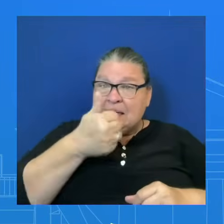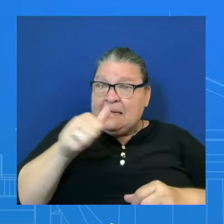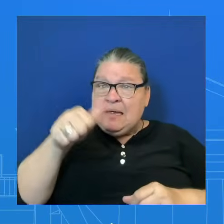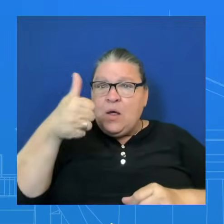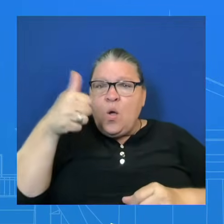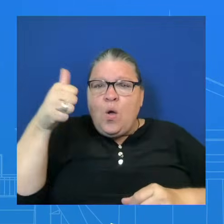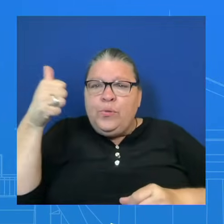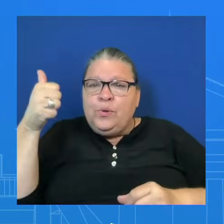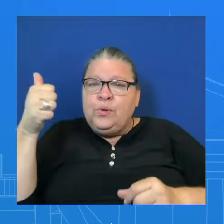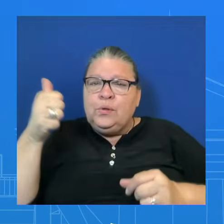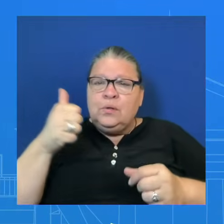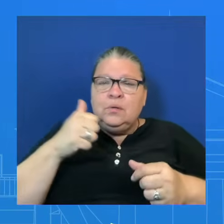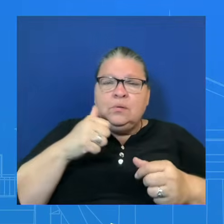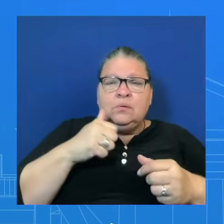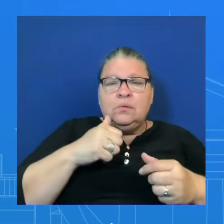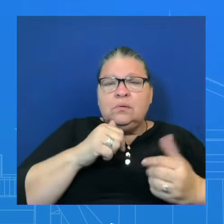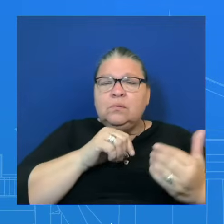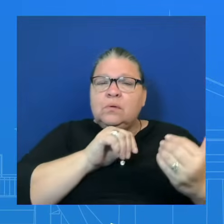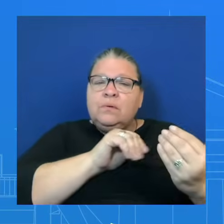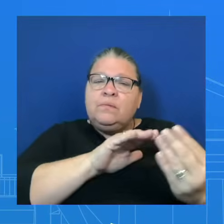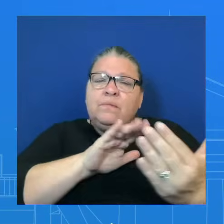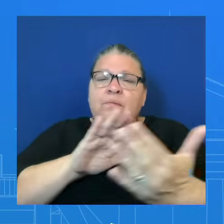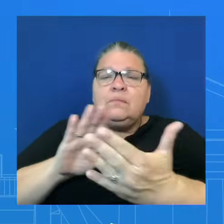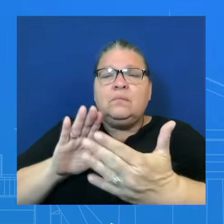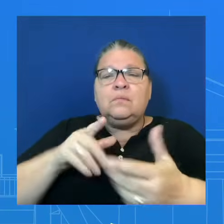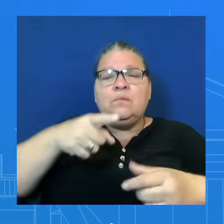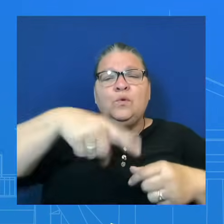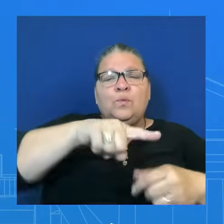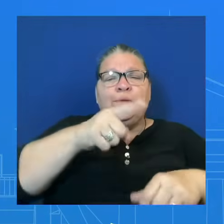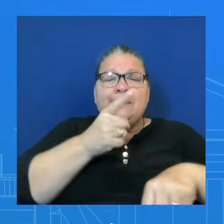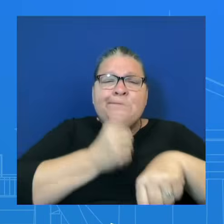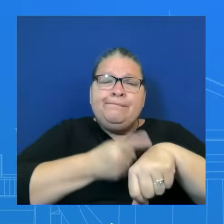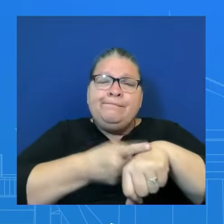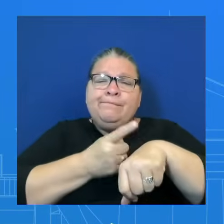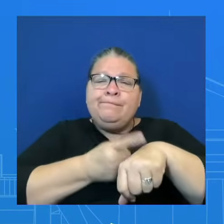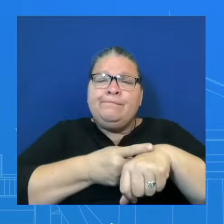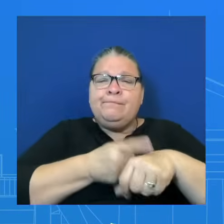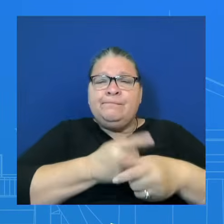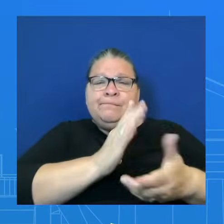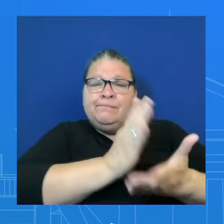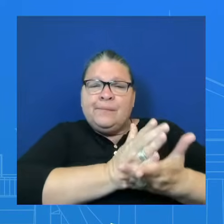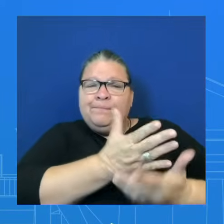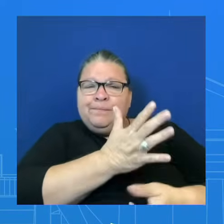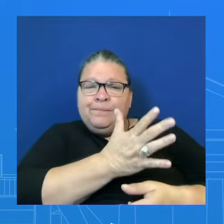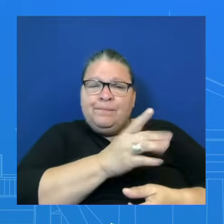I mean, obviously, we're not in control of their military and their military assets or their military leaders.